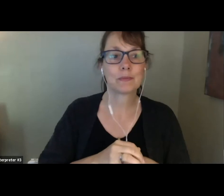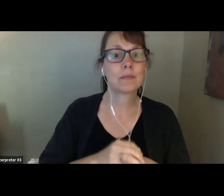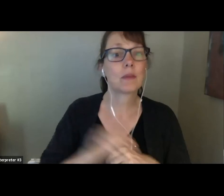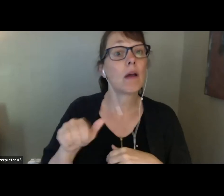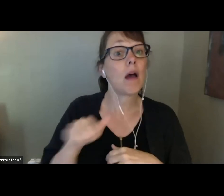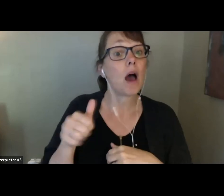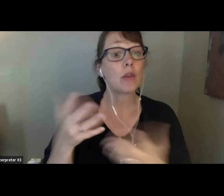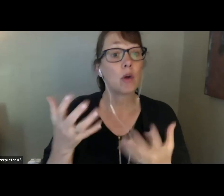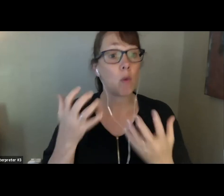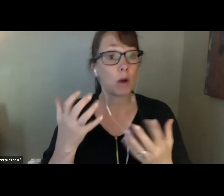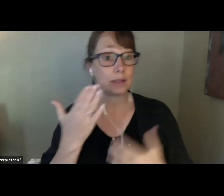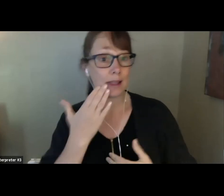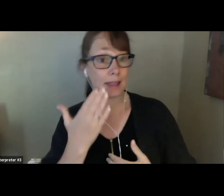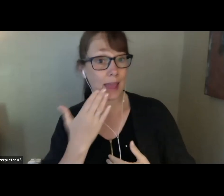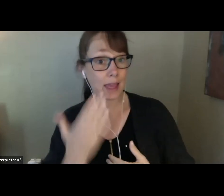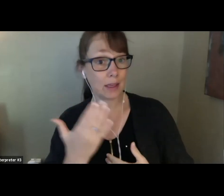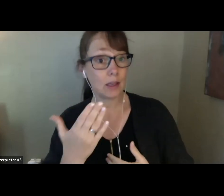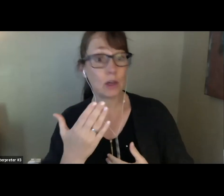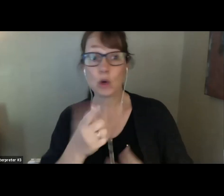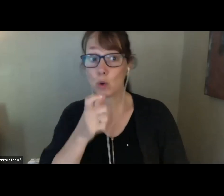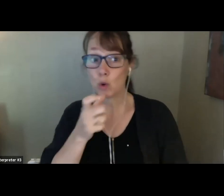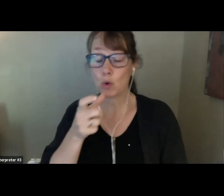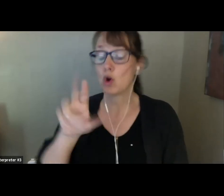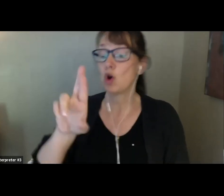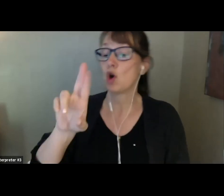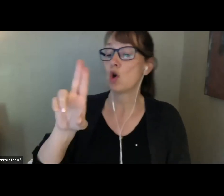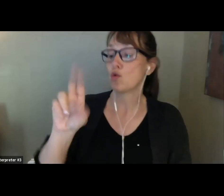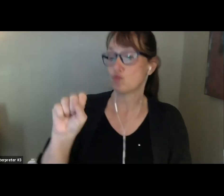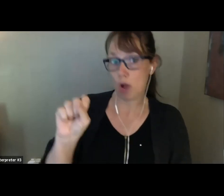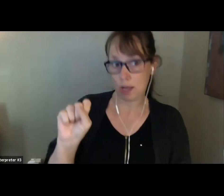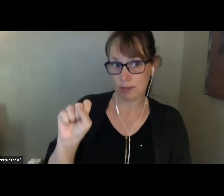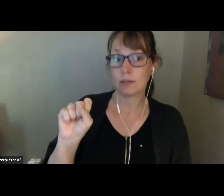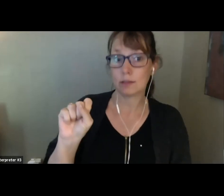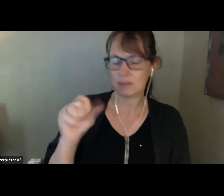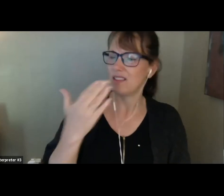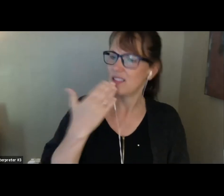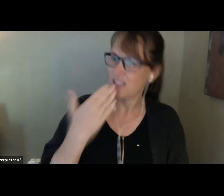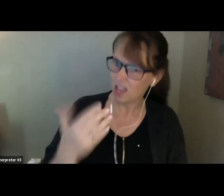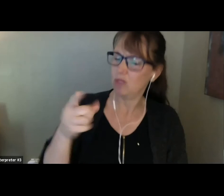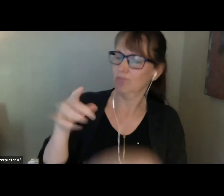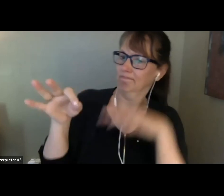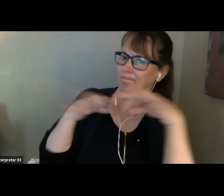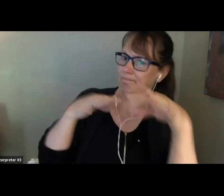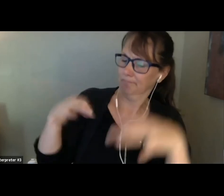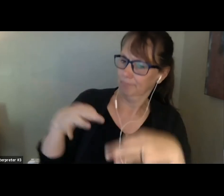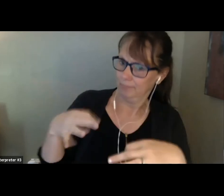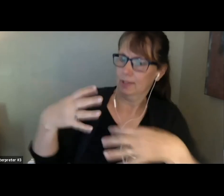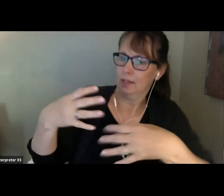thank is Russ. Great job giving us a synopsis of Council of Councils. And I couldn’t agree